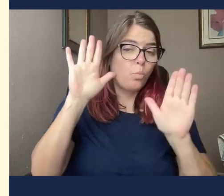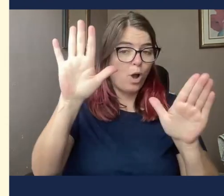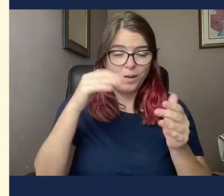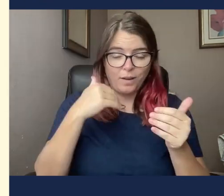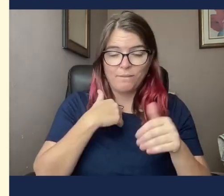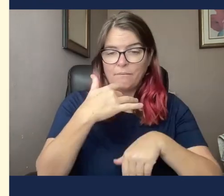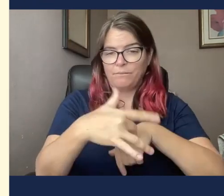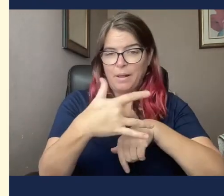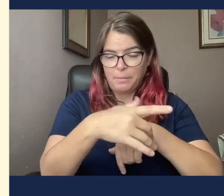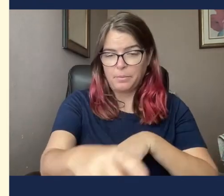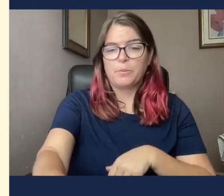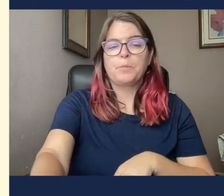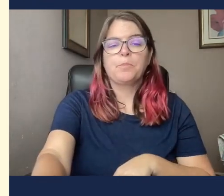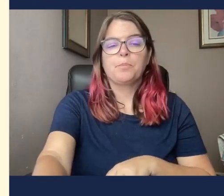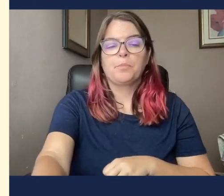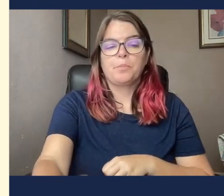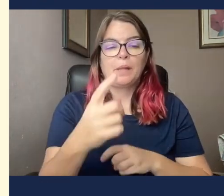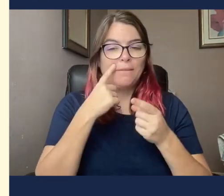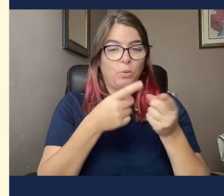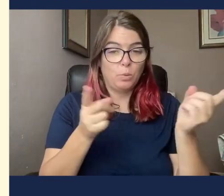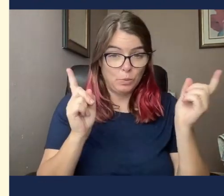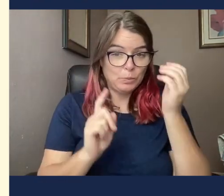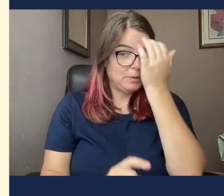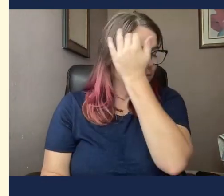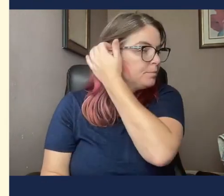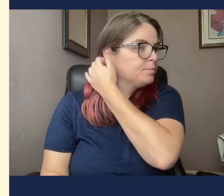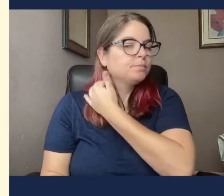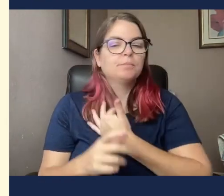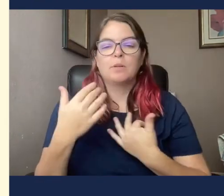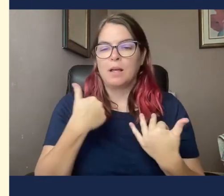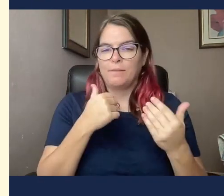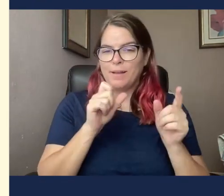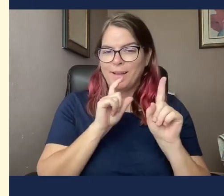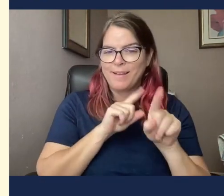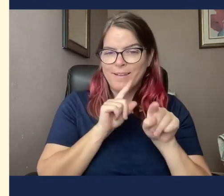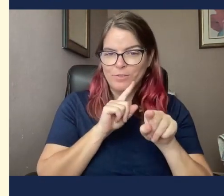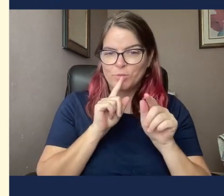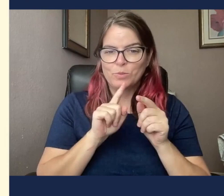Starting in 2017, over